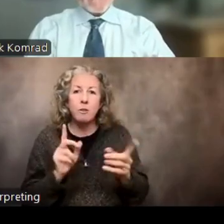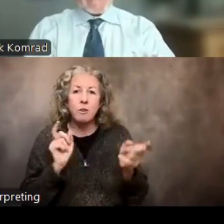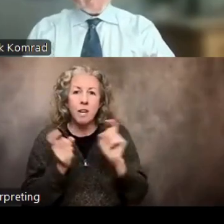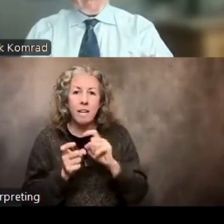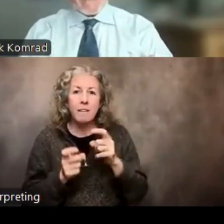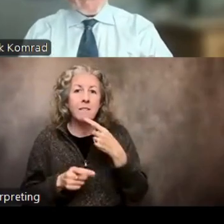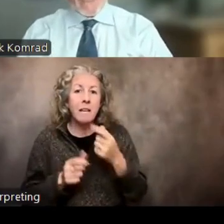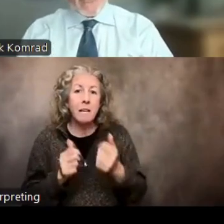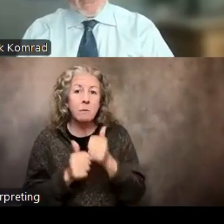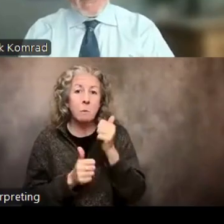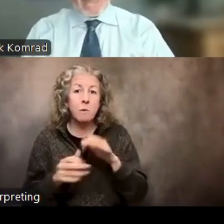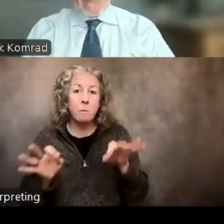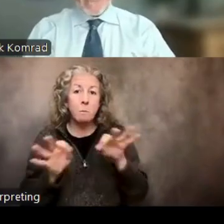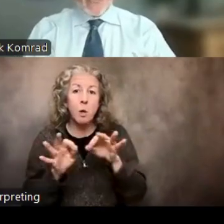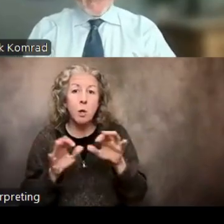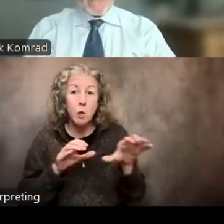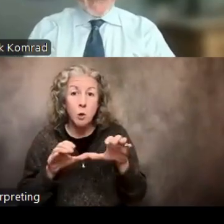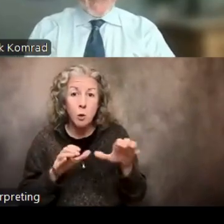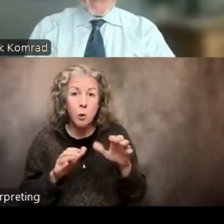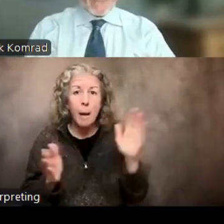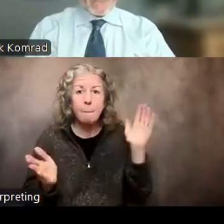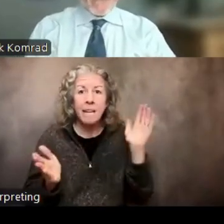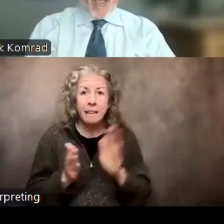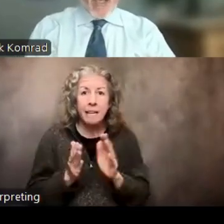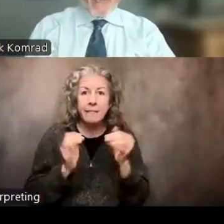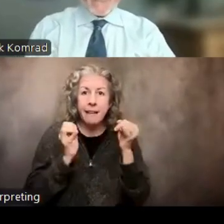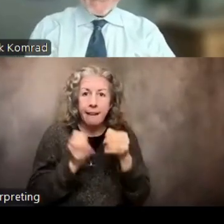less of an individual and join together with others in